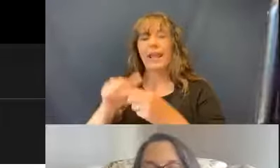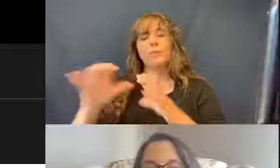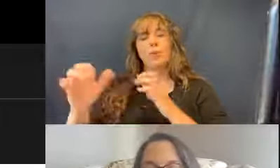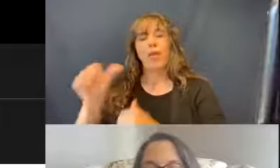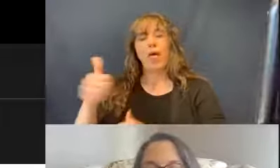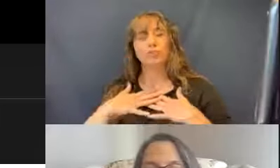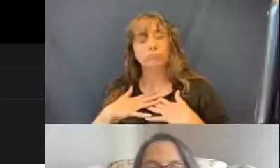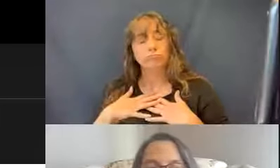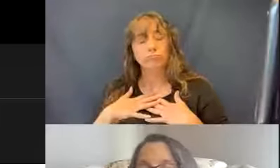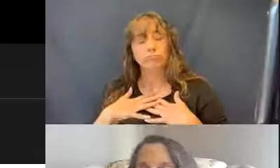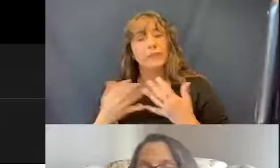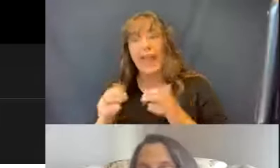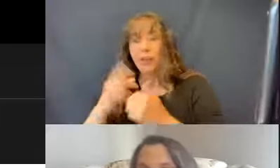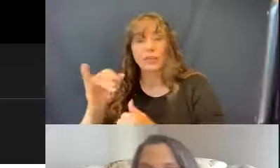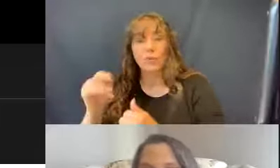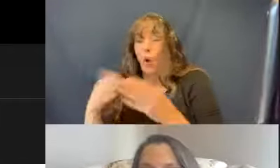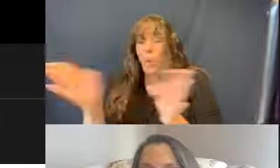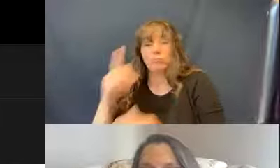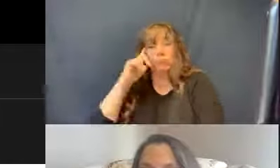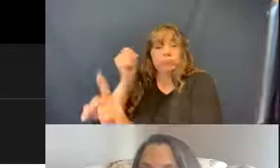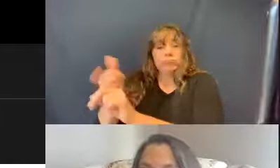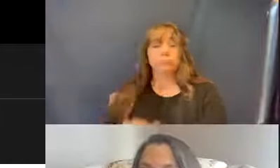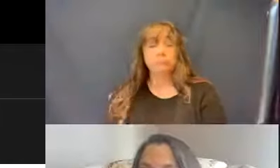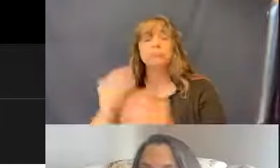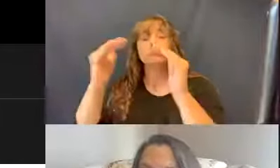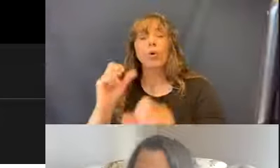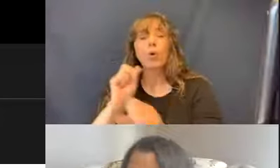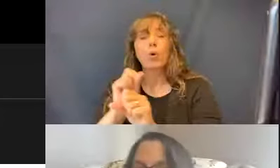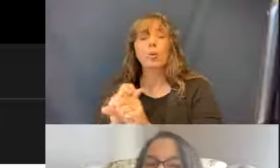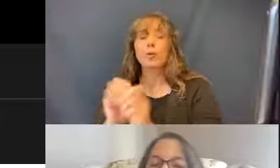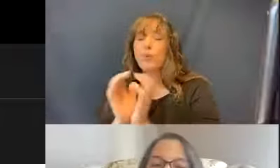do it is open. They need to be able to work with small or delicate items. How they do